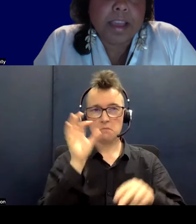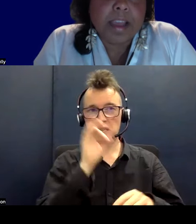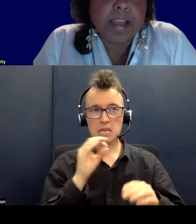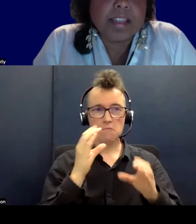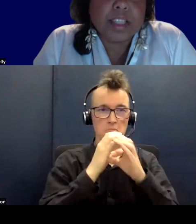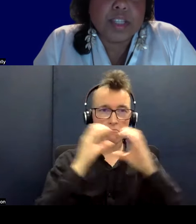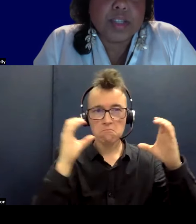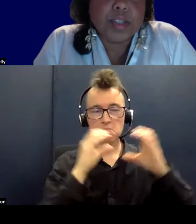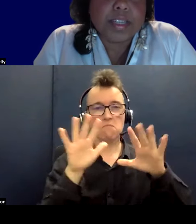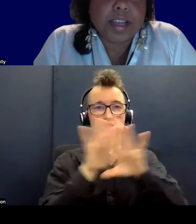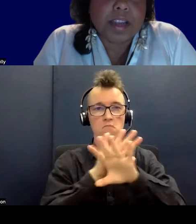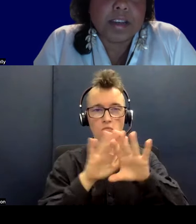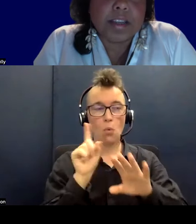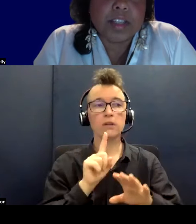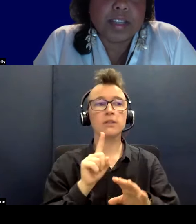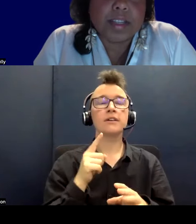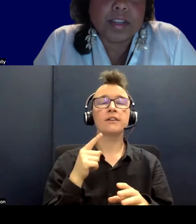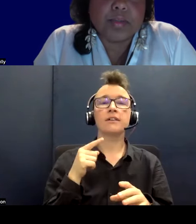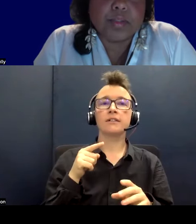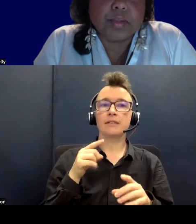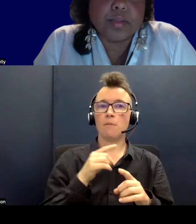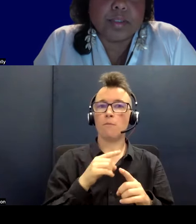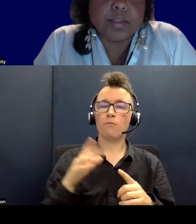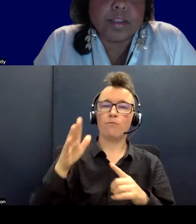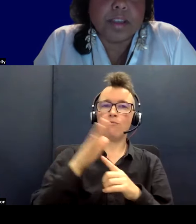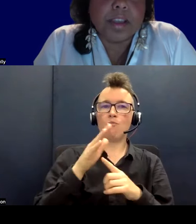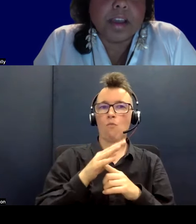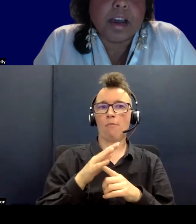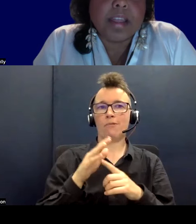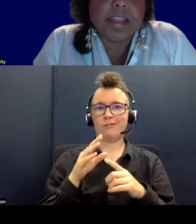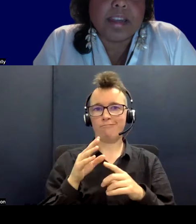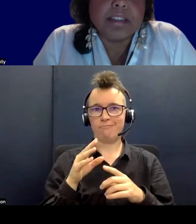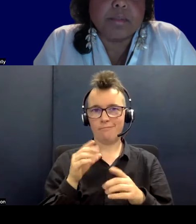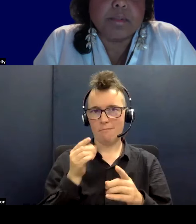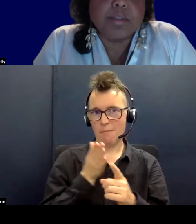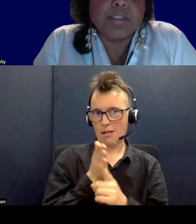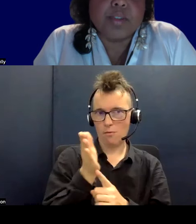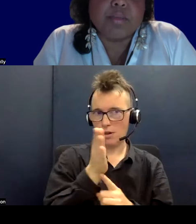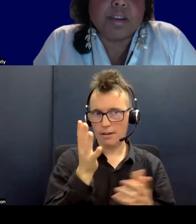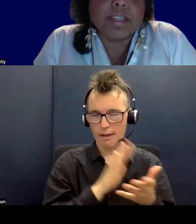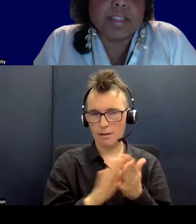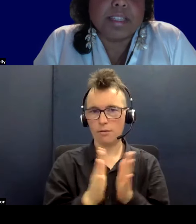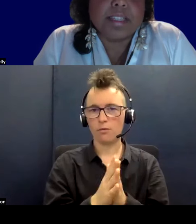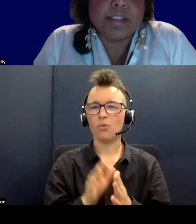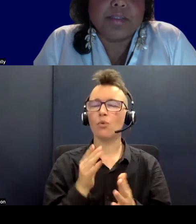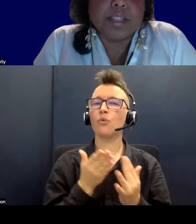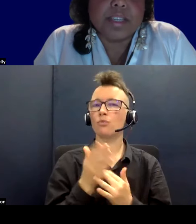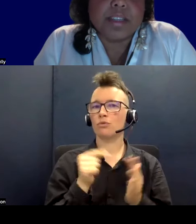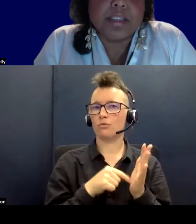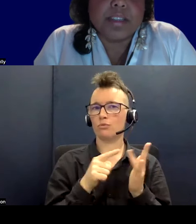and this is usually done using clinical tools. I then explore visual processing difficulties to